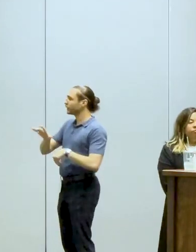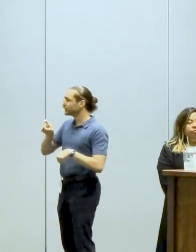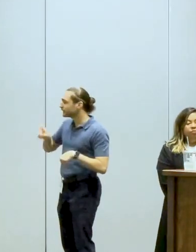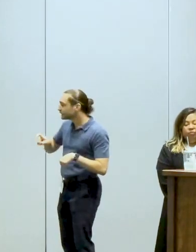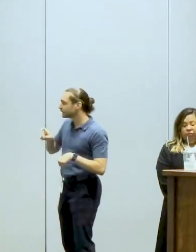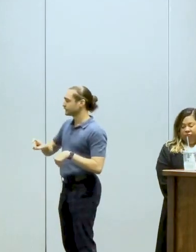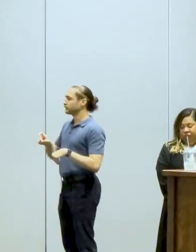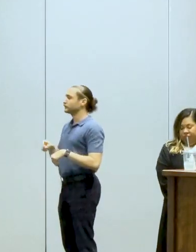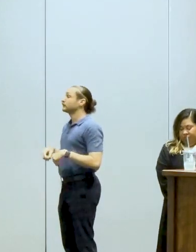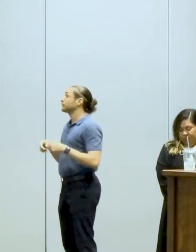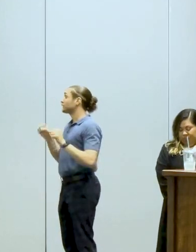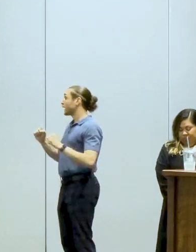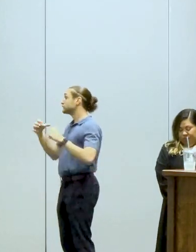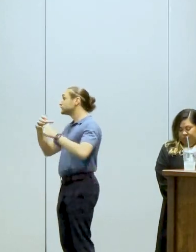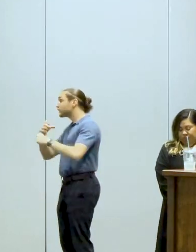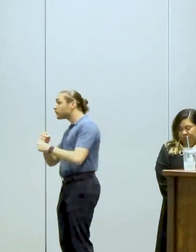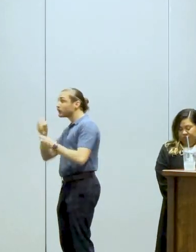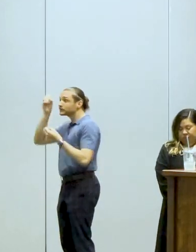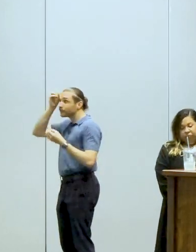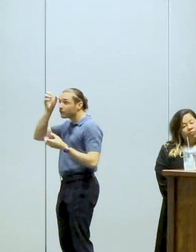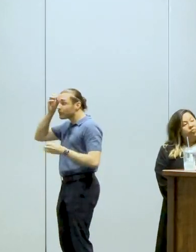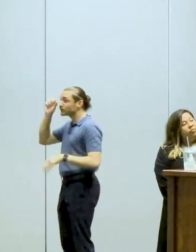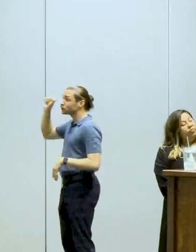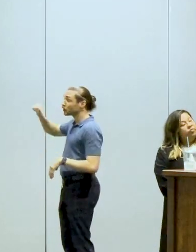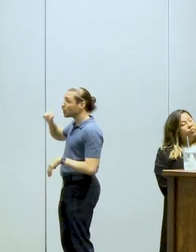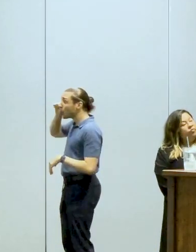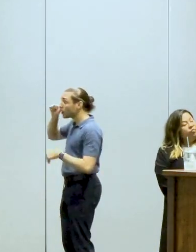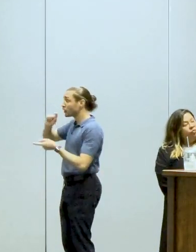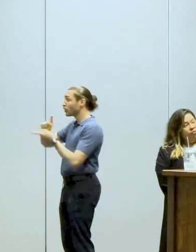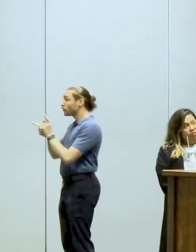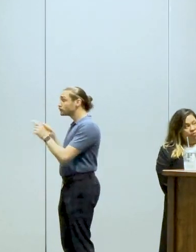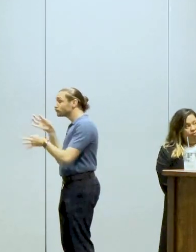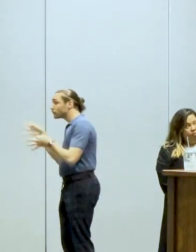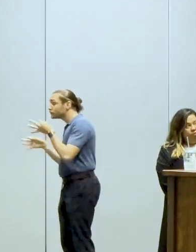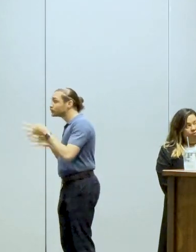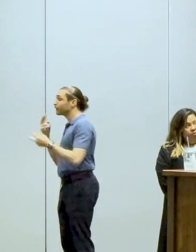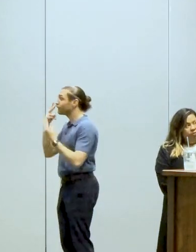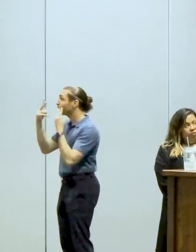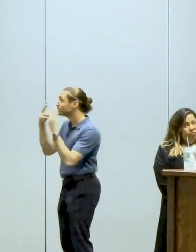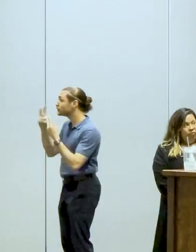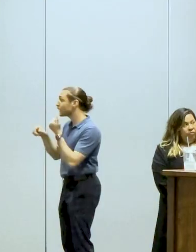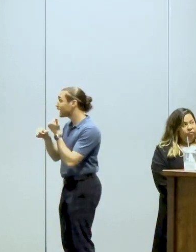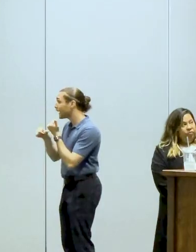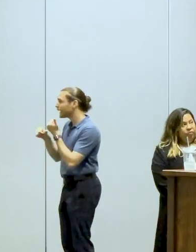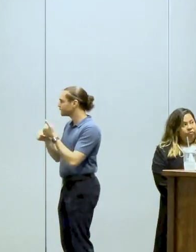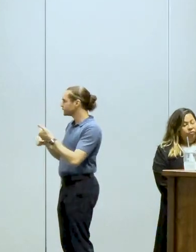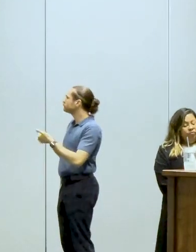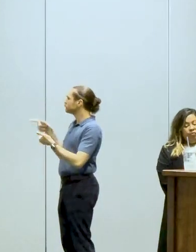audio summaries, visual aids. There's some AIS that'll take your input, whatever you put in there, that will generate a